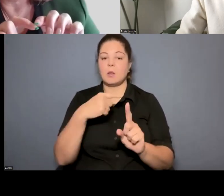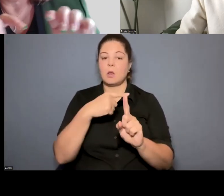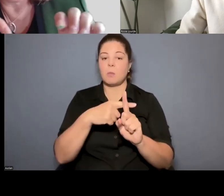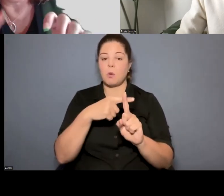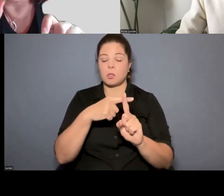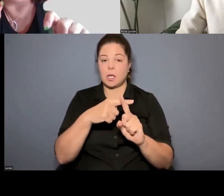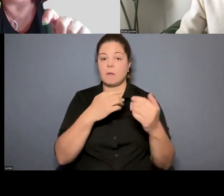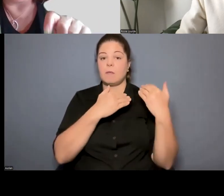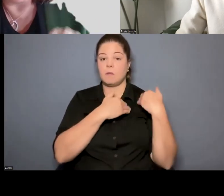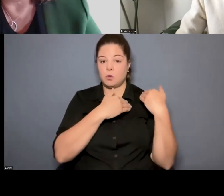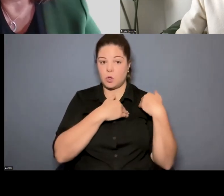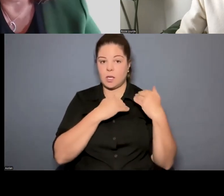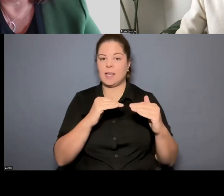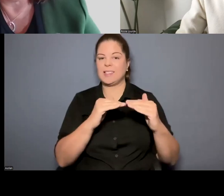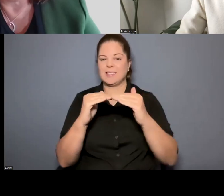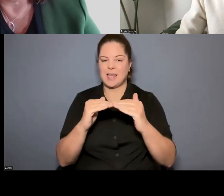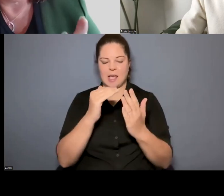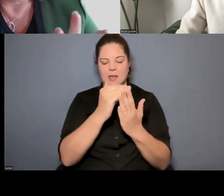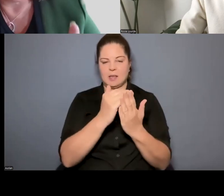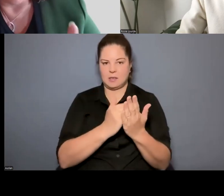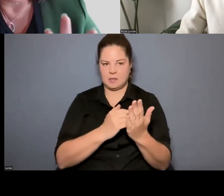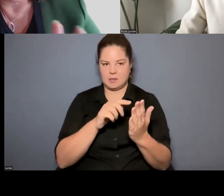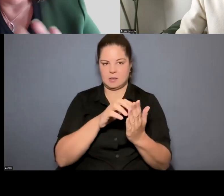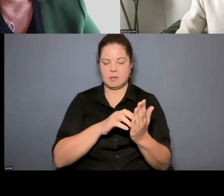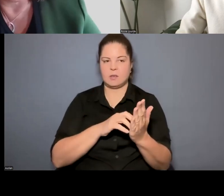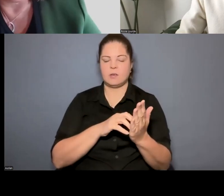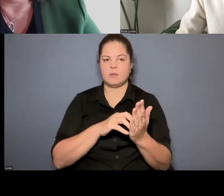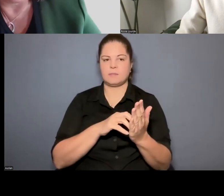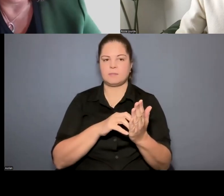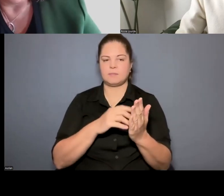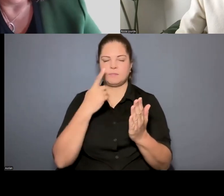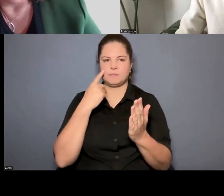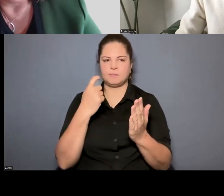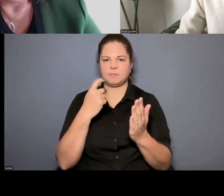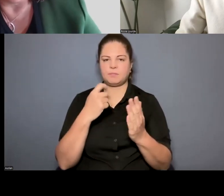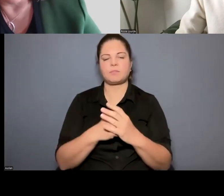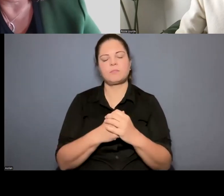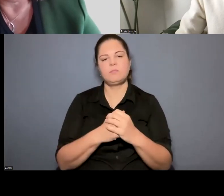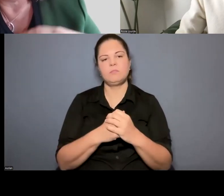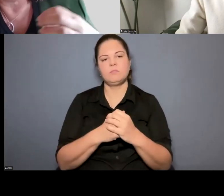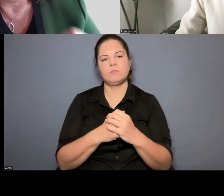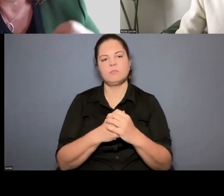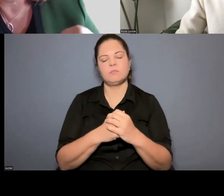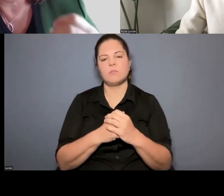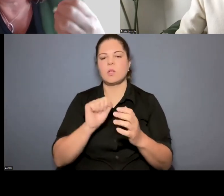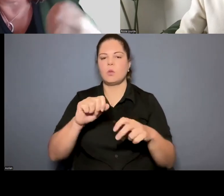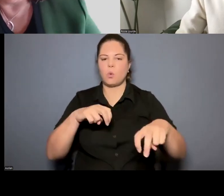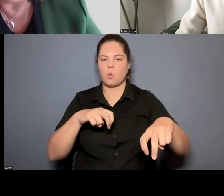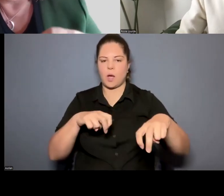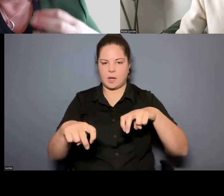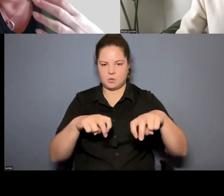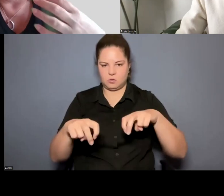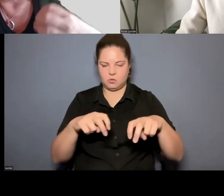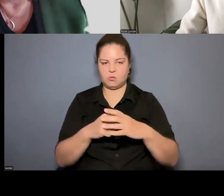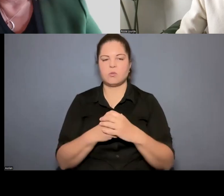the first-- as you go to the response part of your actions, the first one is support. And so